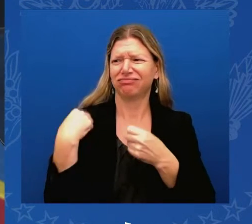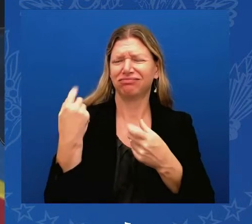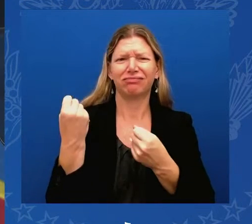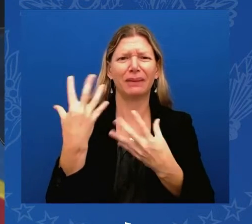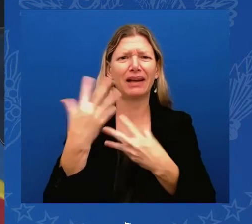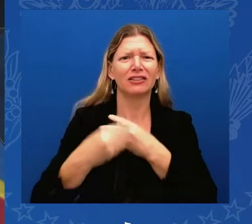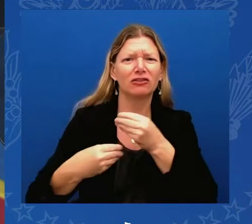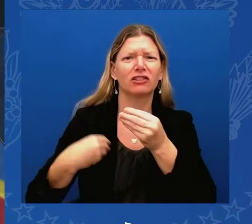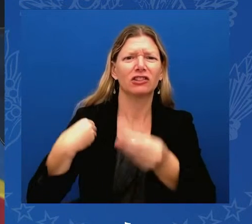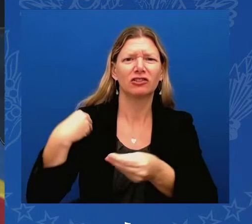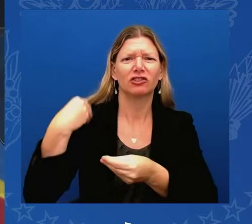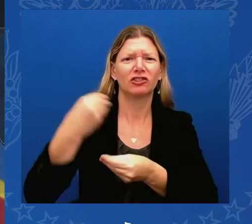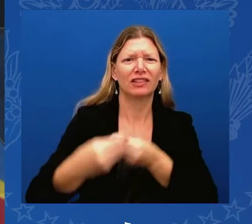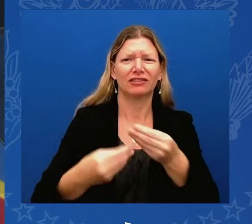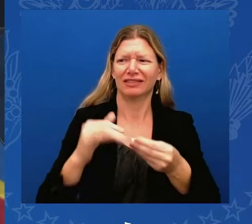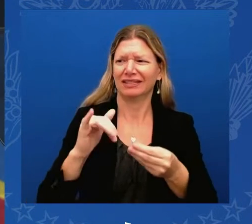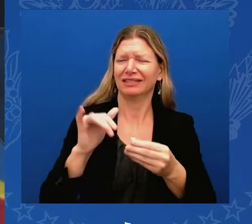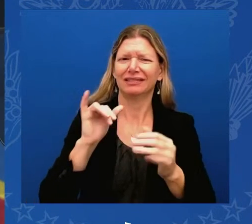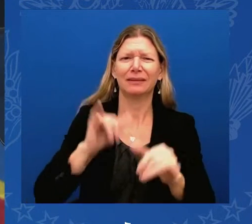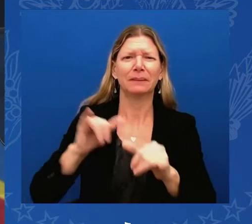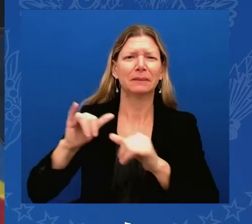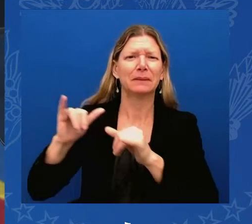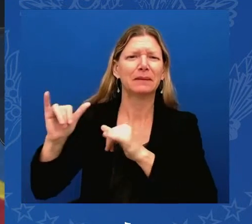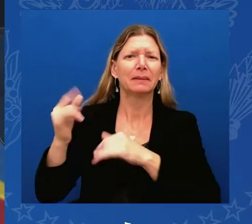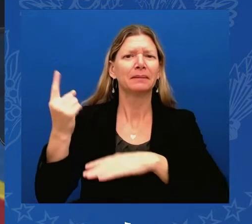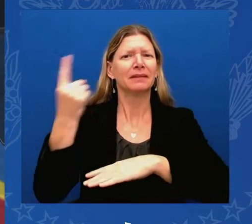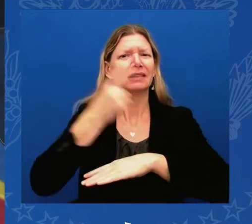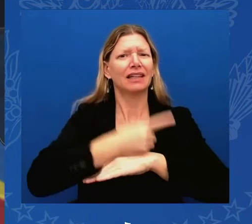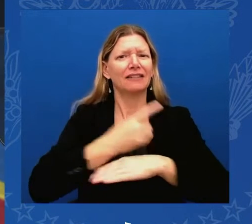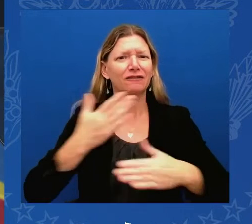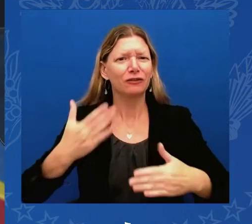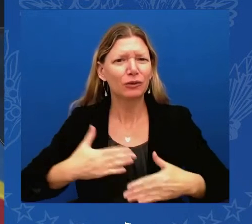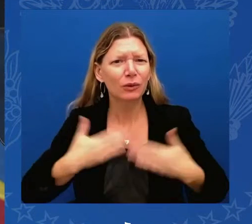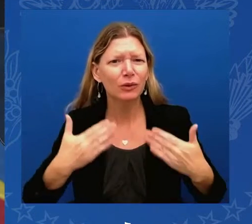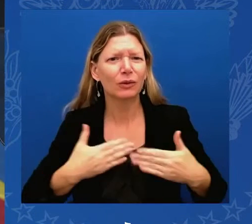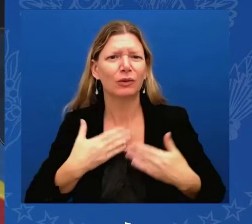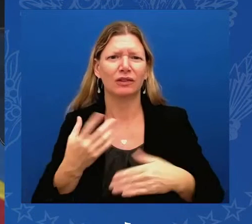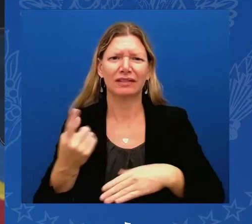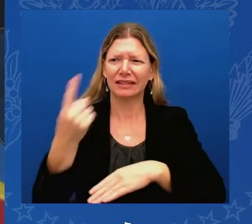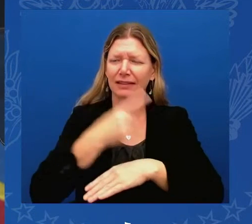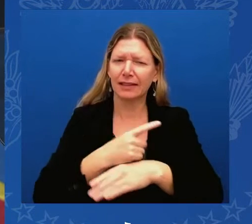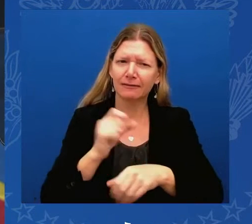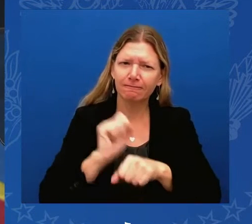We gather on this Sunday morning because -- if we were in church, perhaps there would be this reflection.